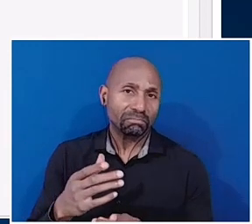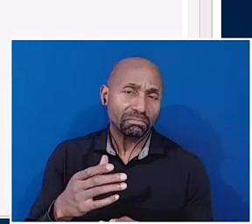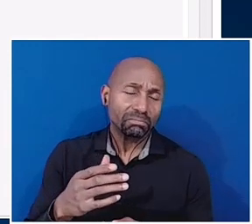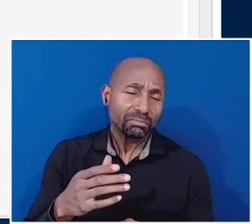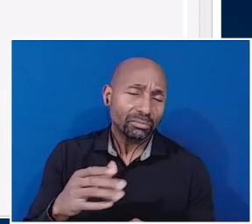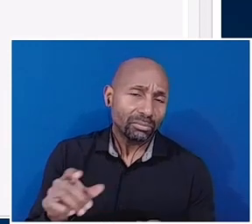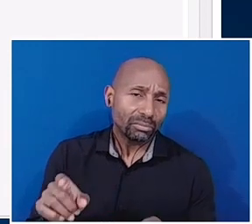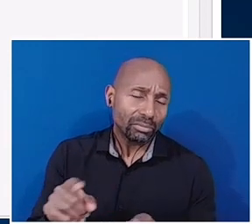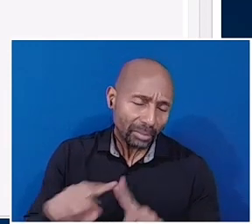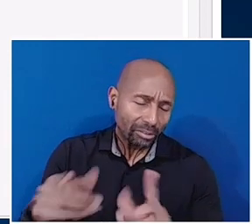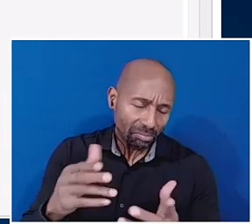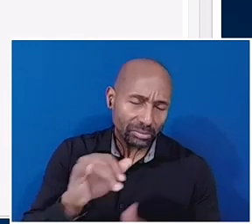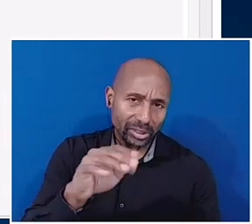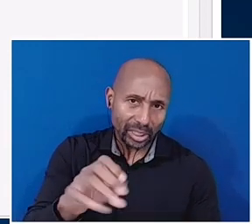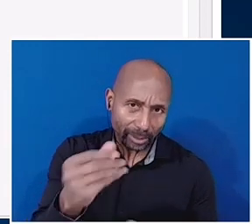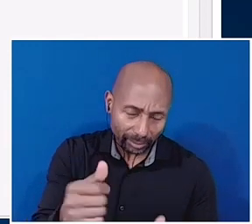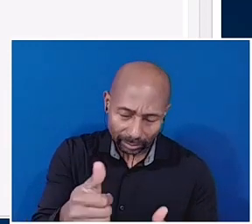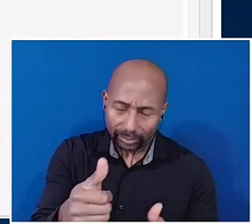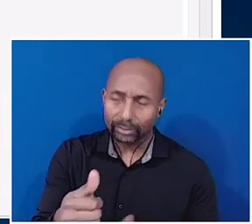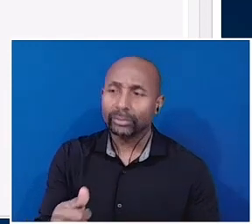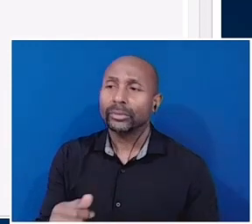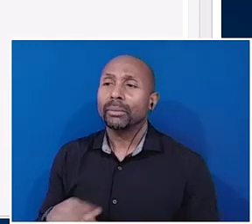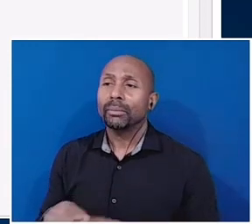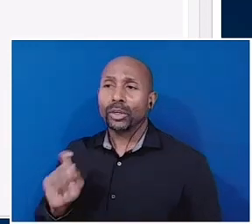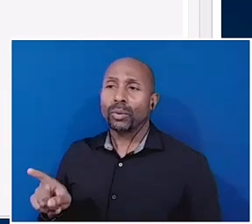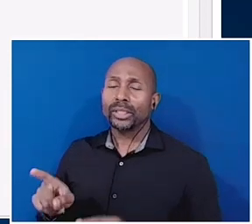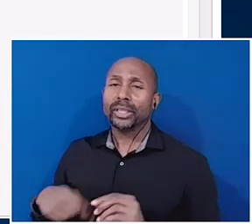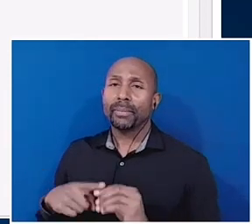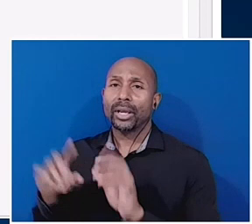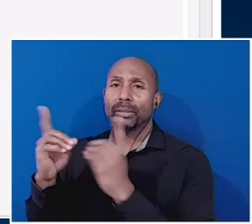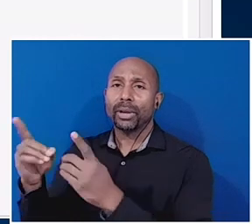expectations in terms of an accreditors